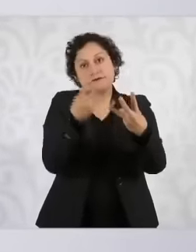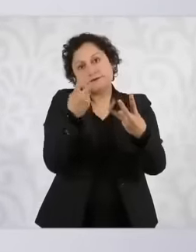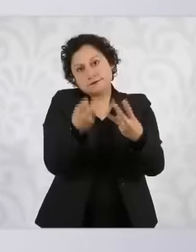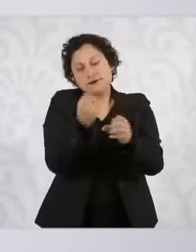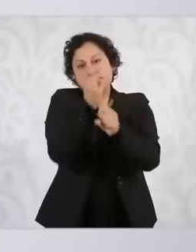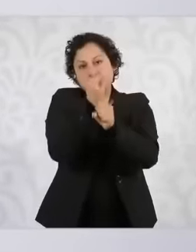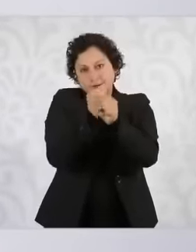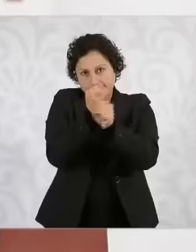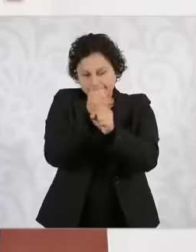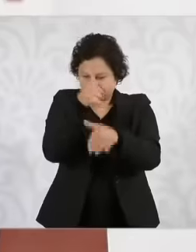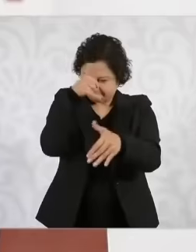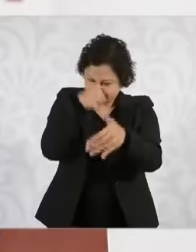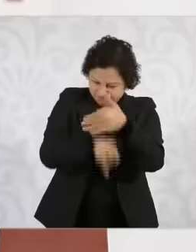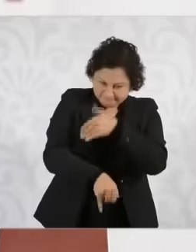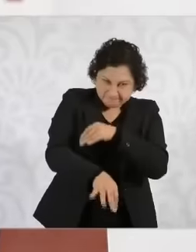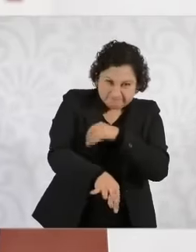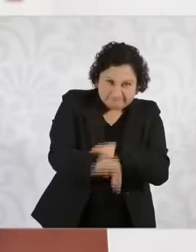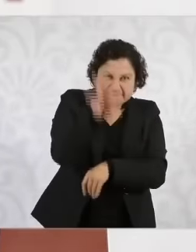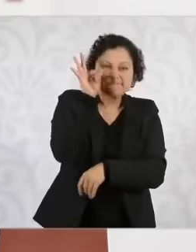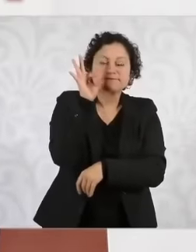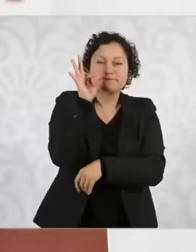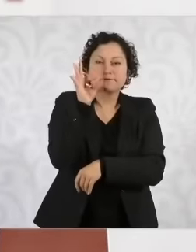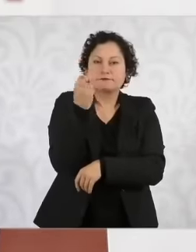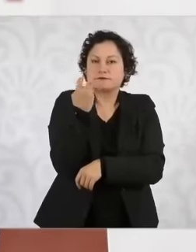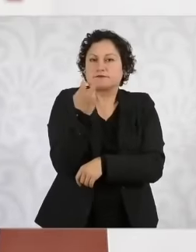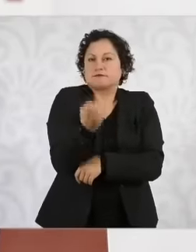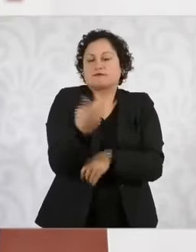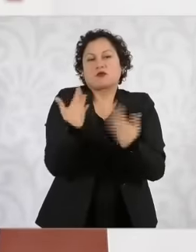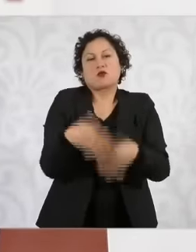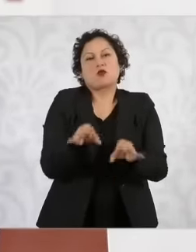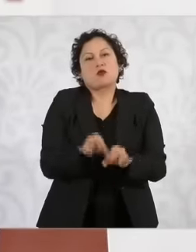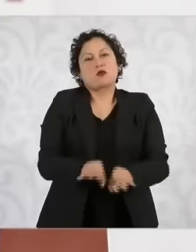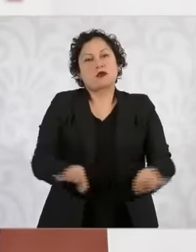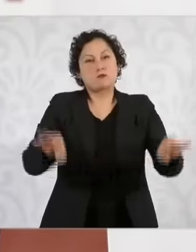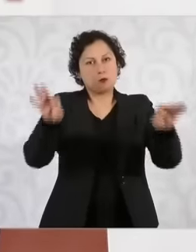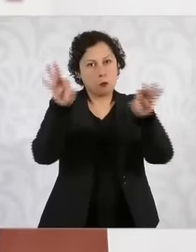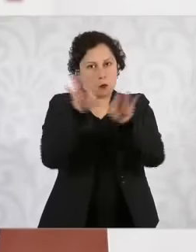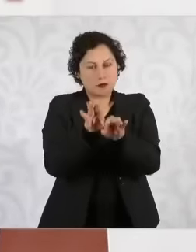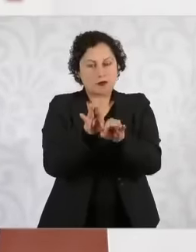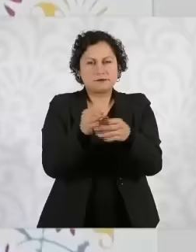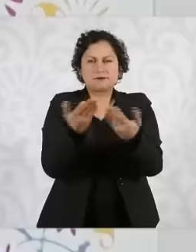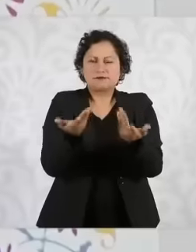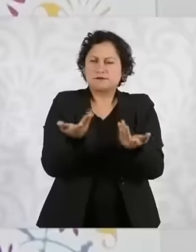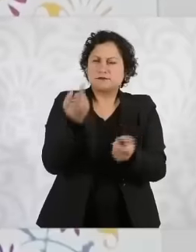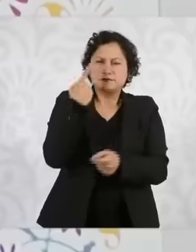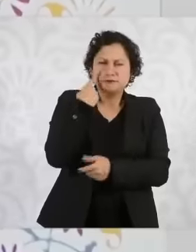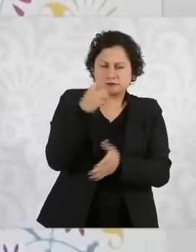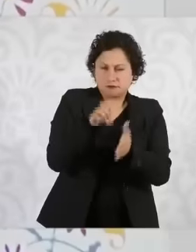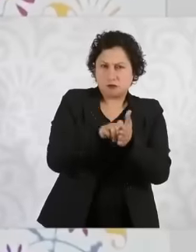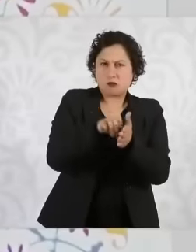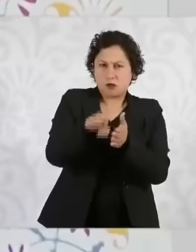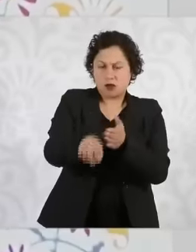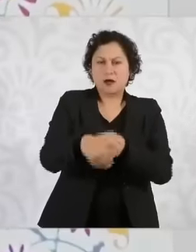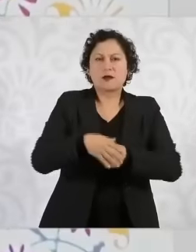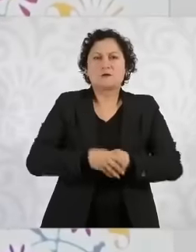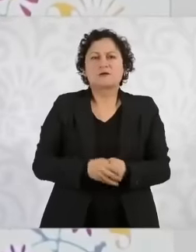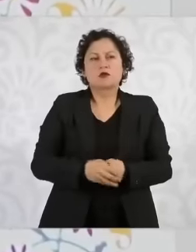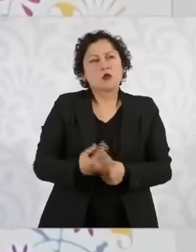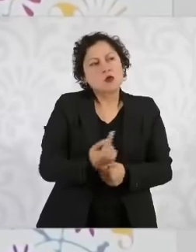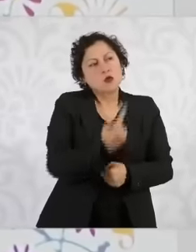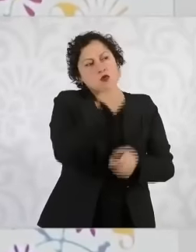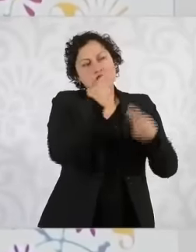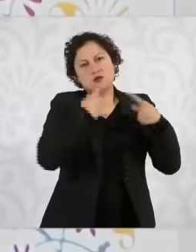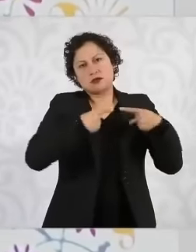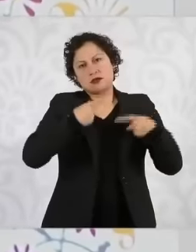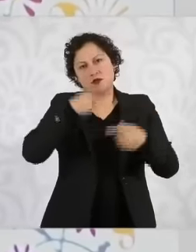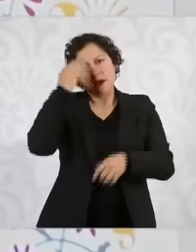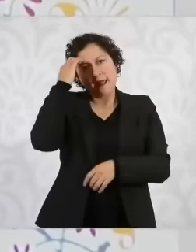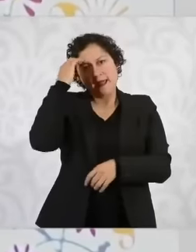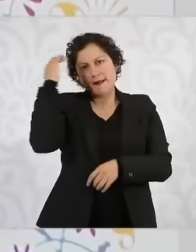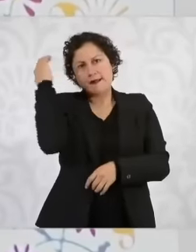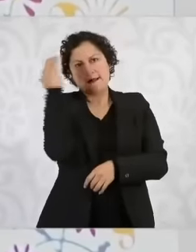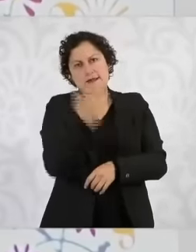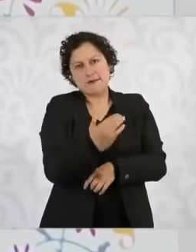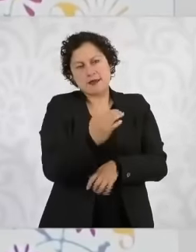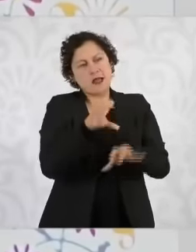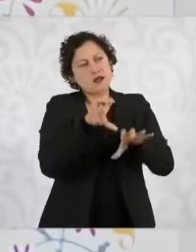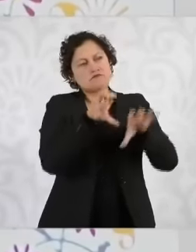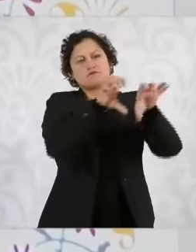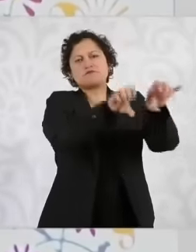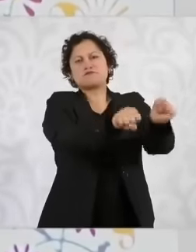fundamental. How There is the arrest of a criminal. Well, through an